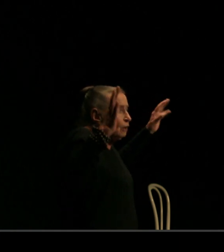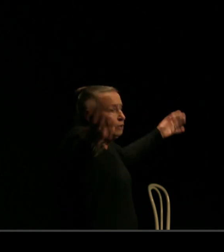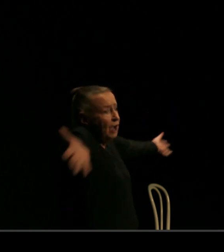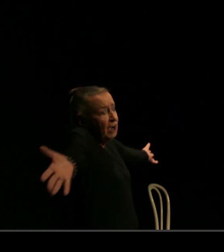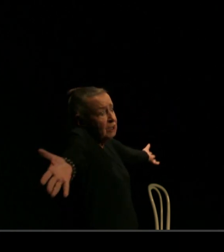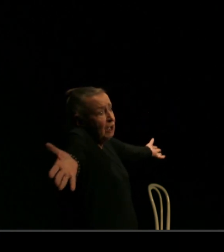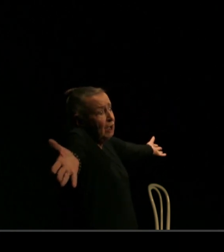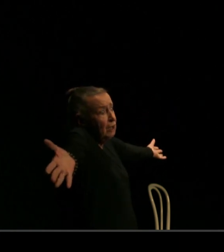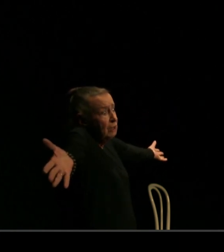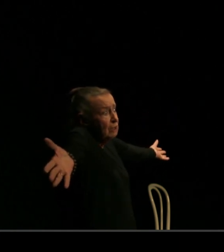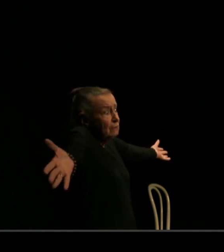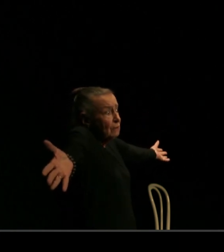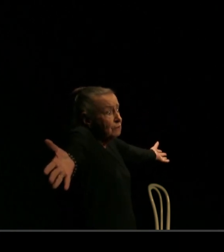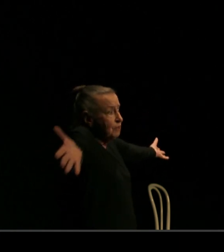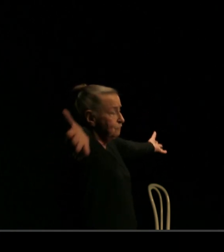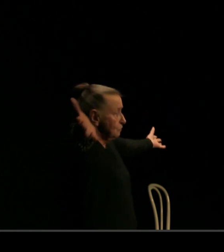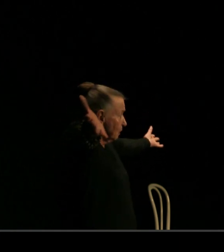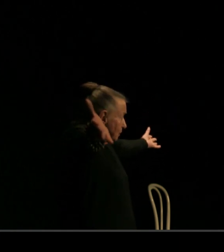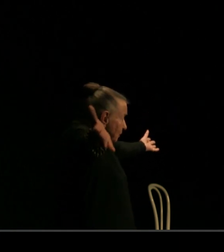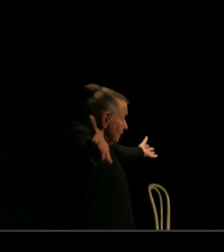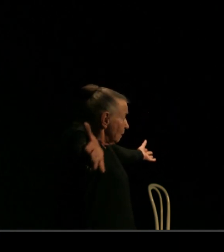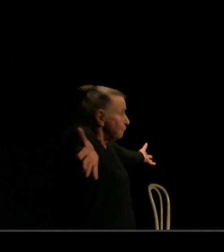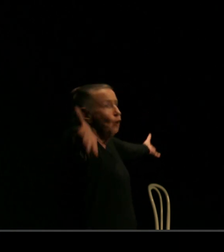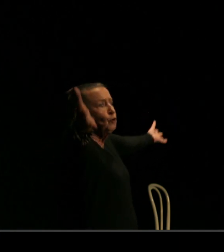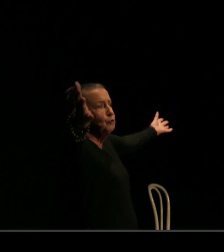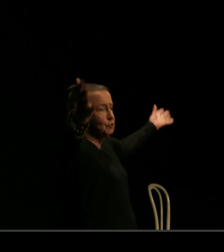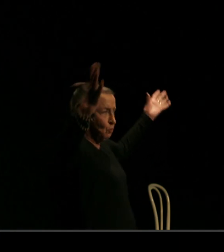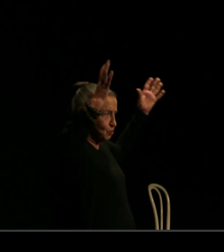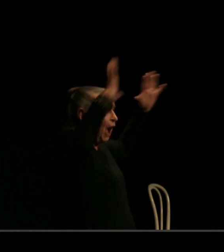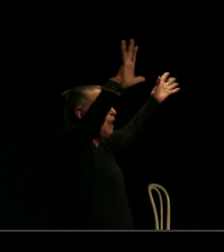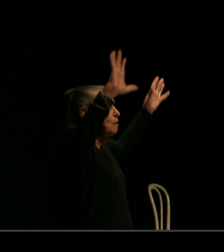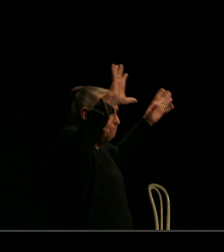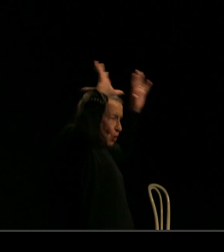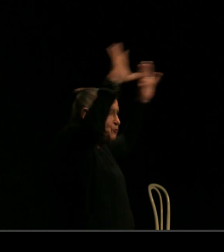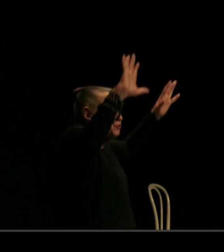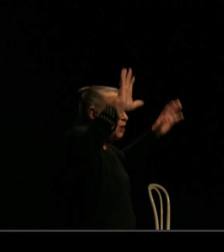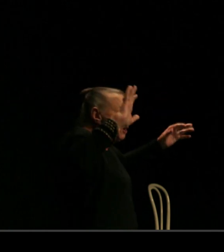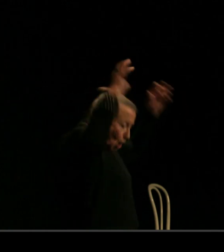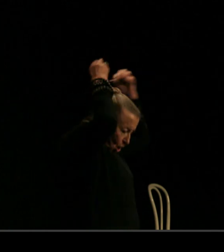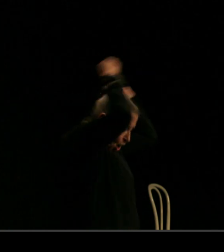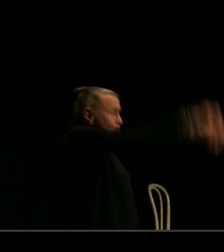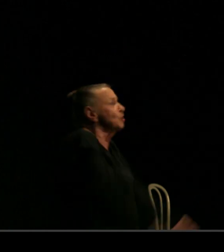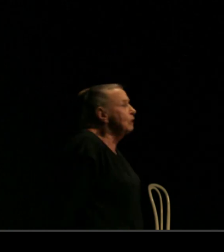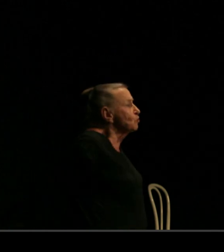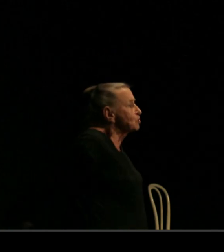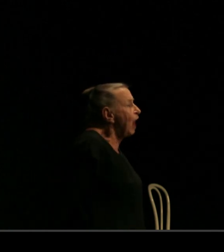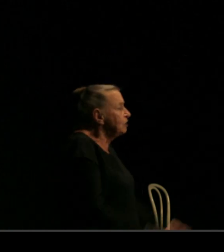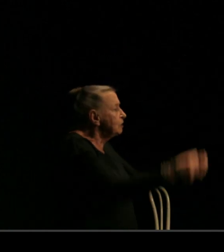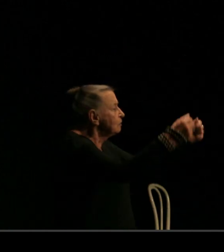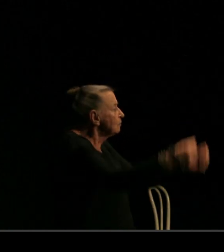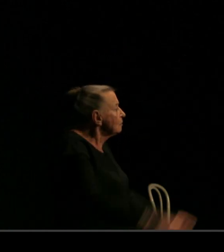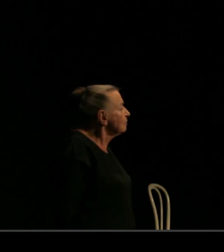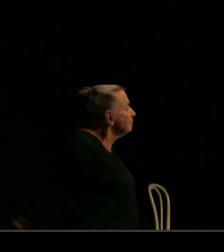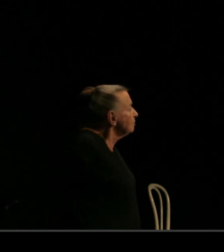"What war?" he asks. They go: "With the Russians! Fight them! Strike the Russians now!"